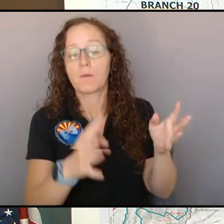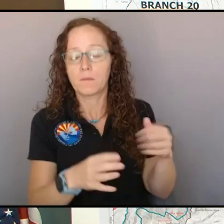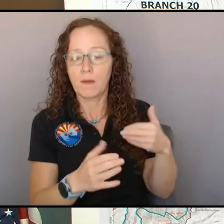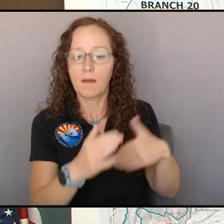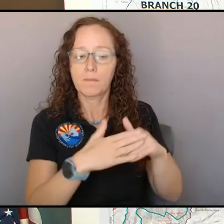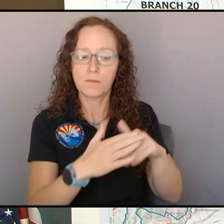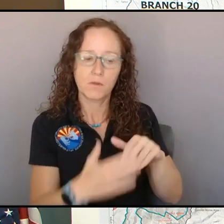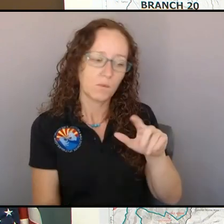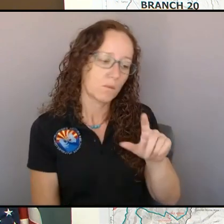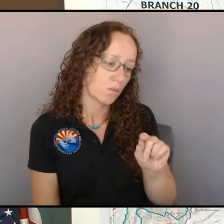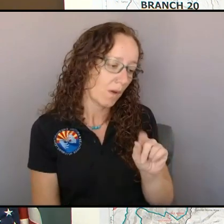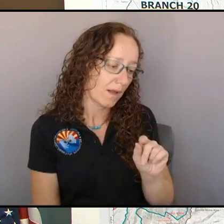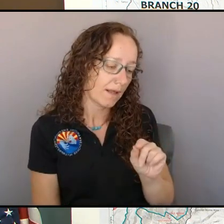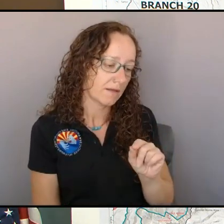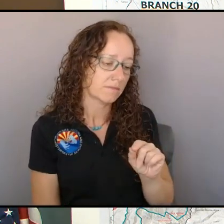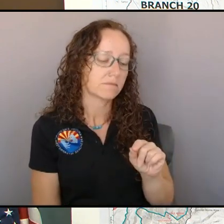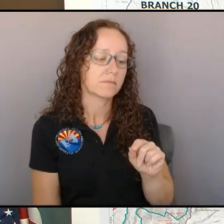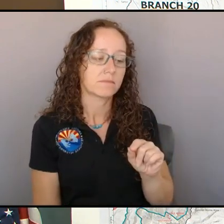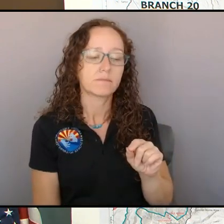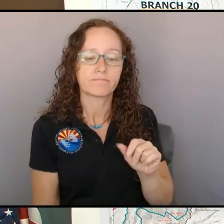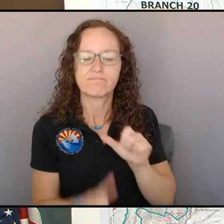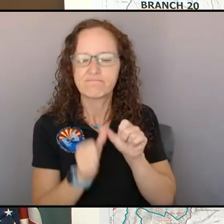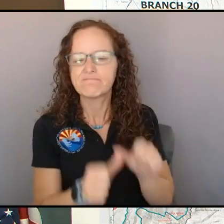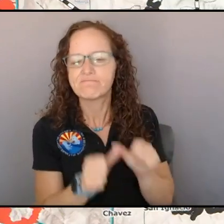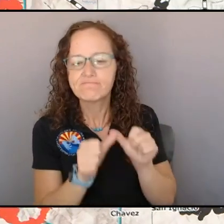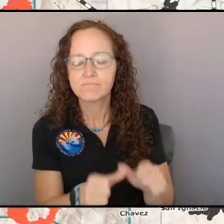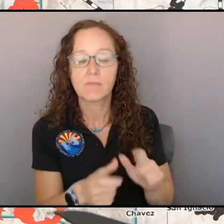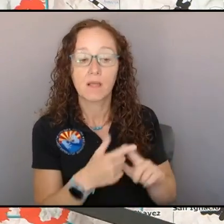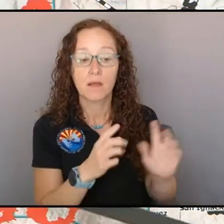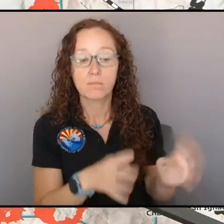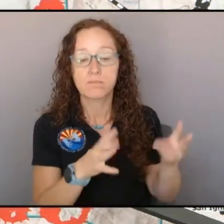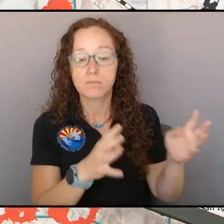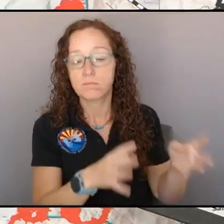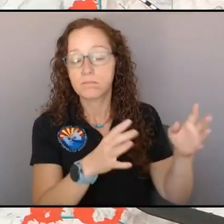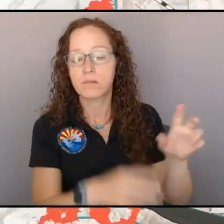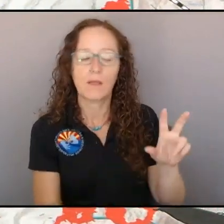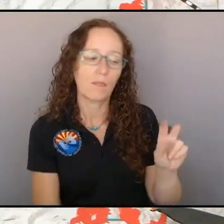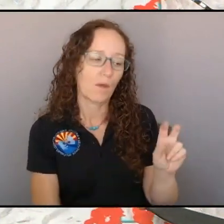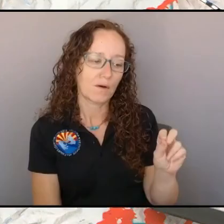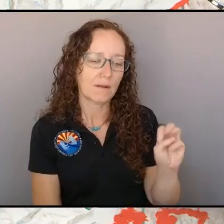near 30 miles an hour. Not as dramatic as we got a